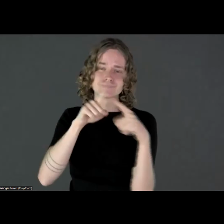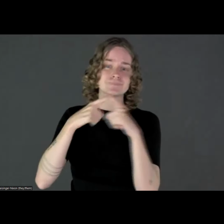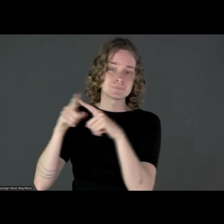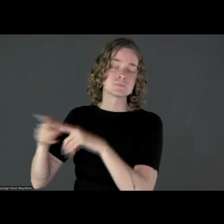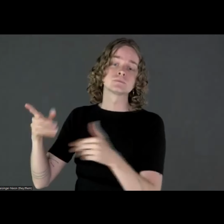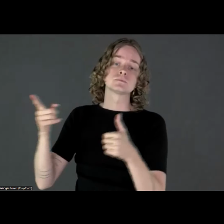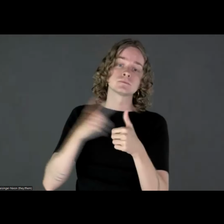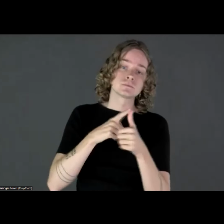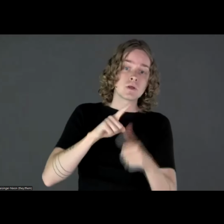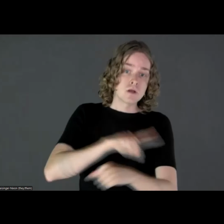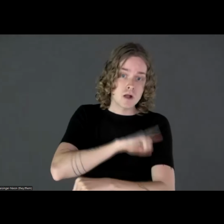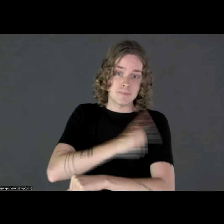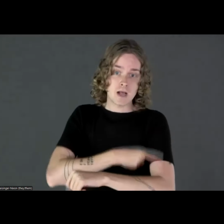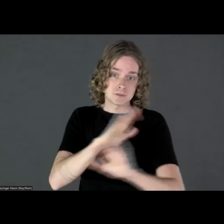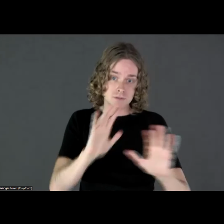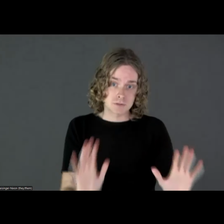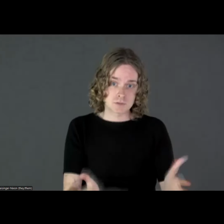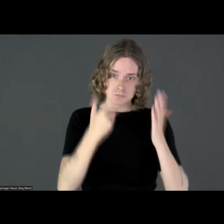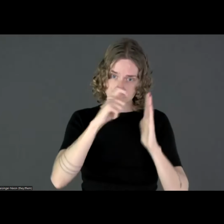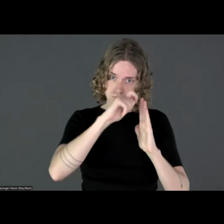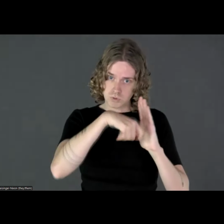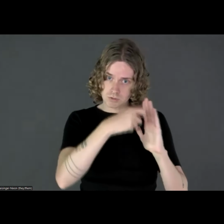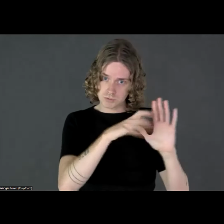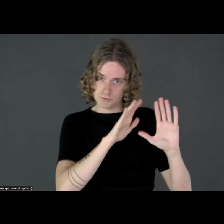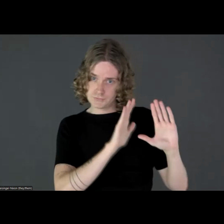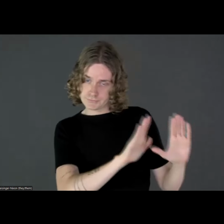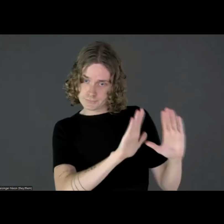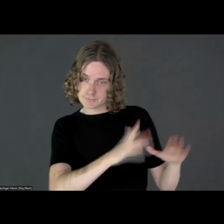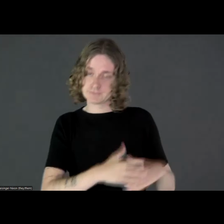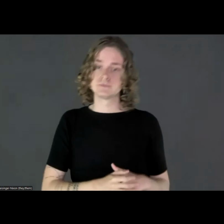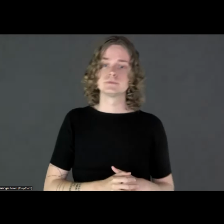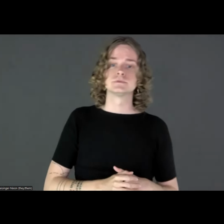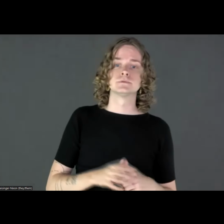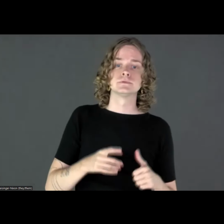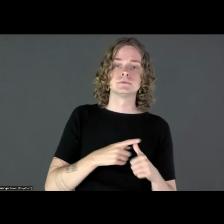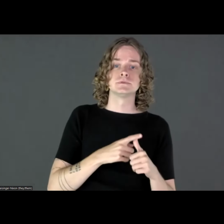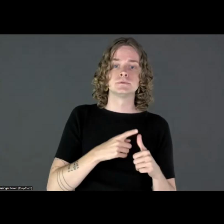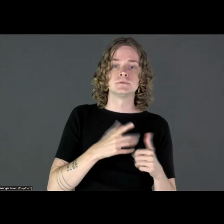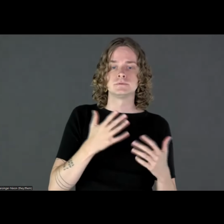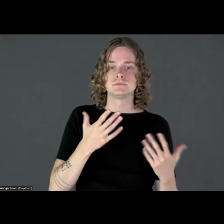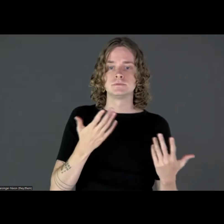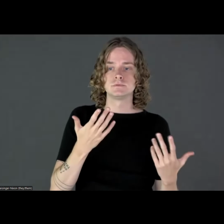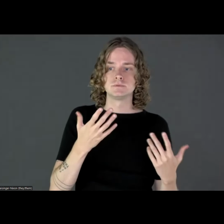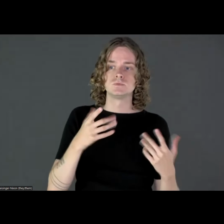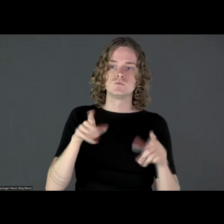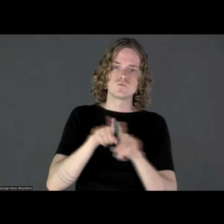thanks to Ulrike and Pauline for that. And looking forward to them, good practice examples